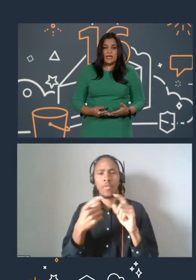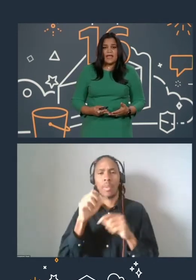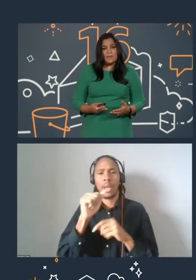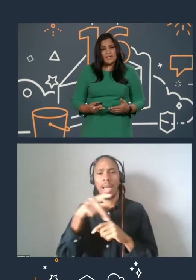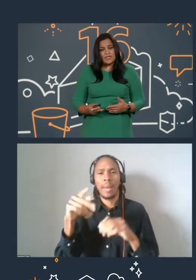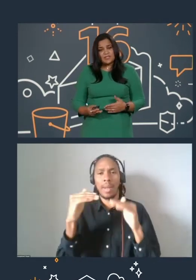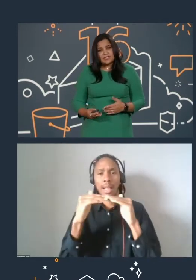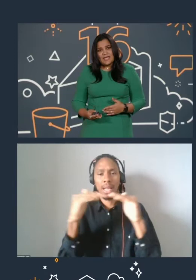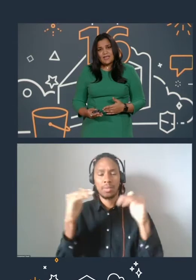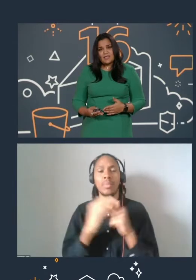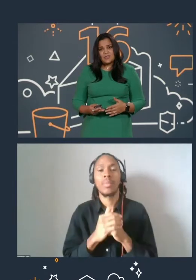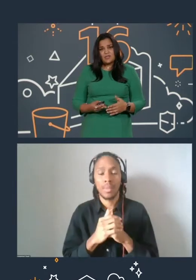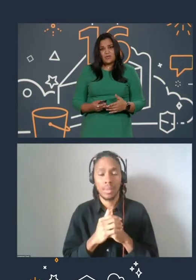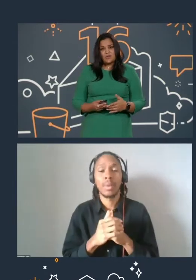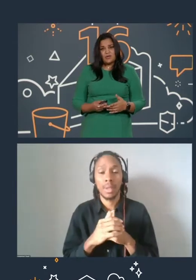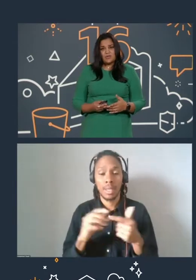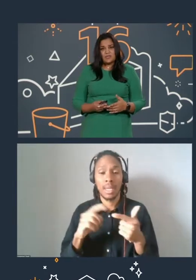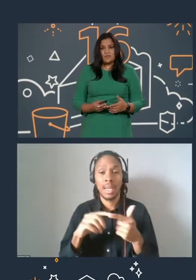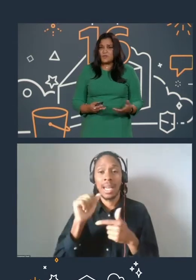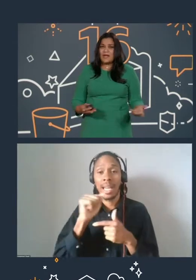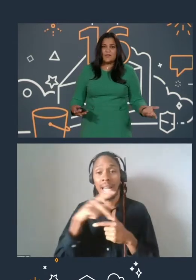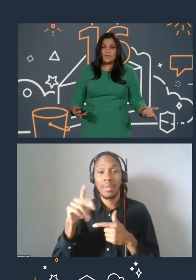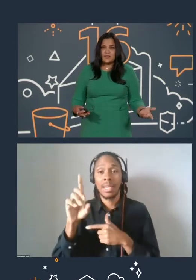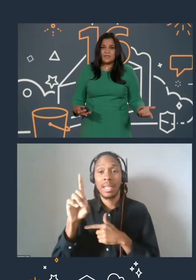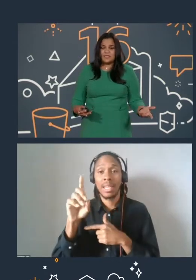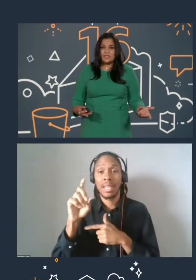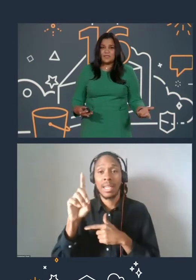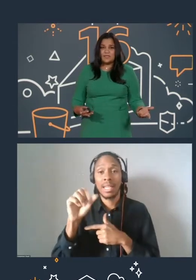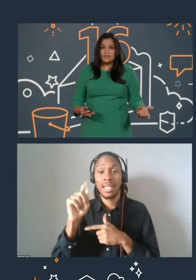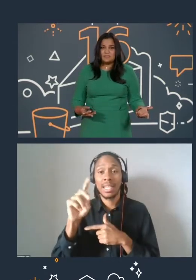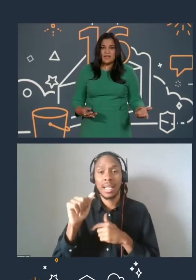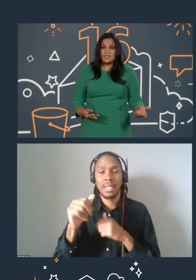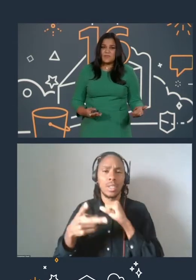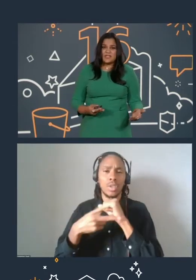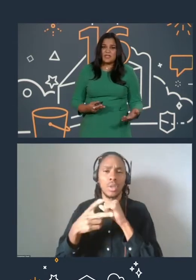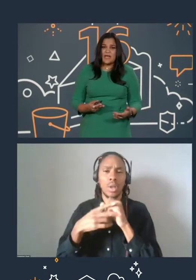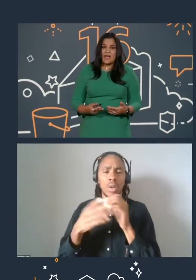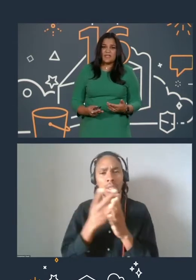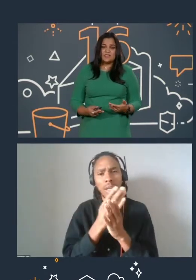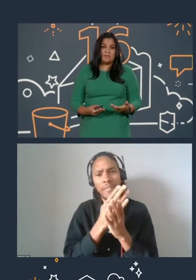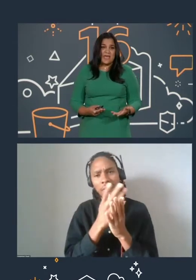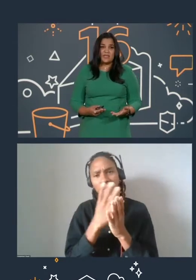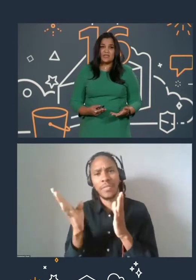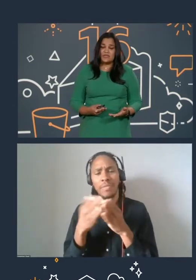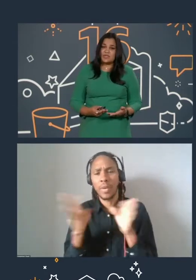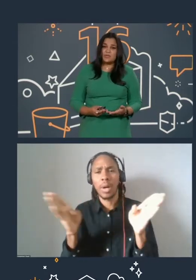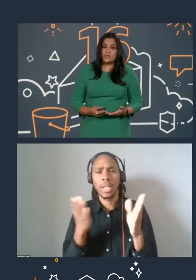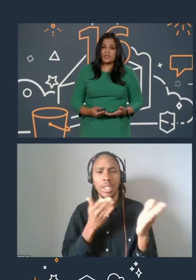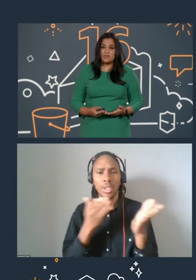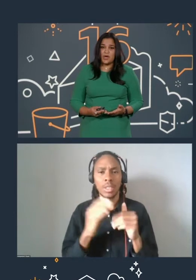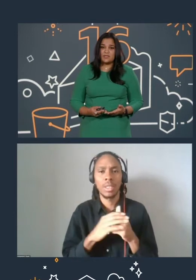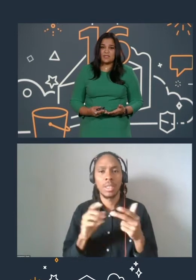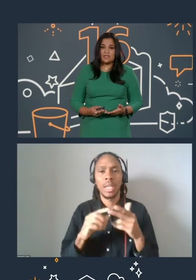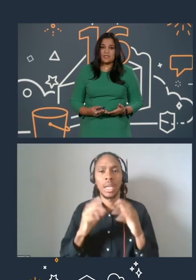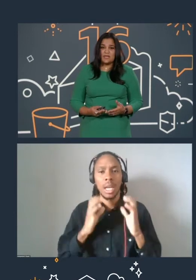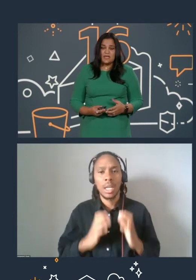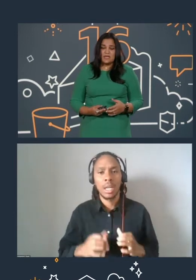and application data is stored across a variety of services, customers end up having to manage their data protection policies